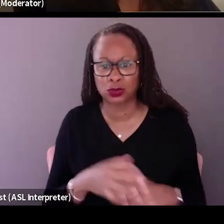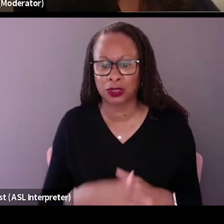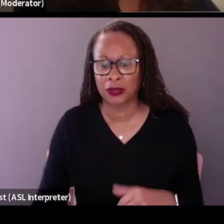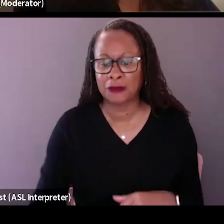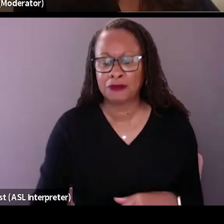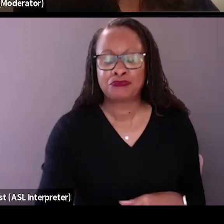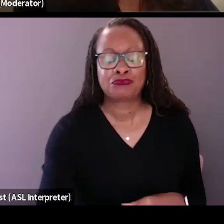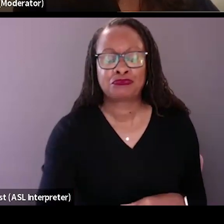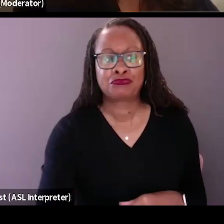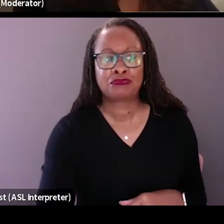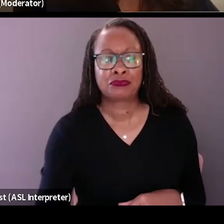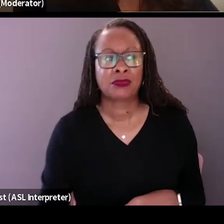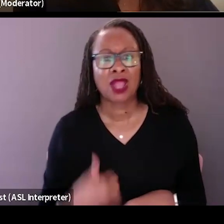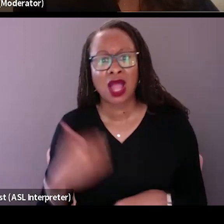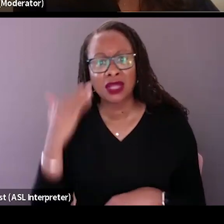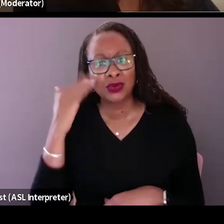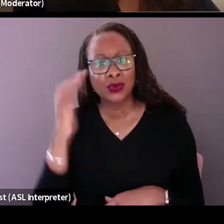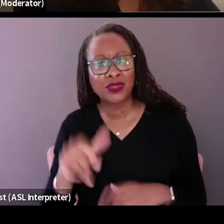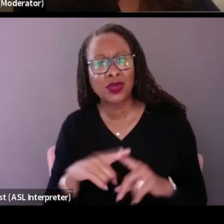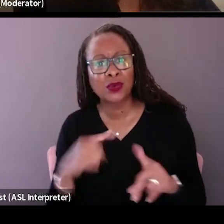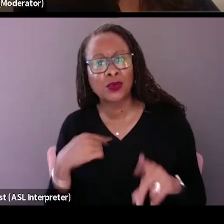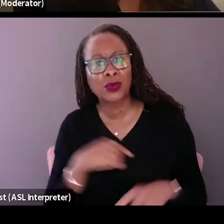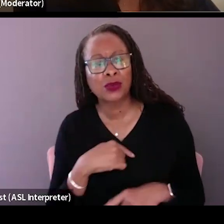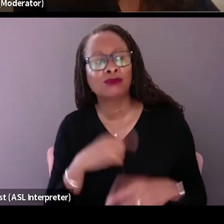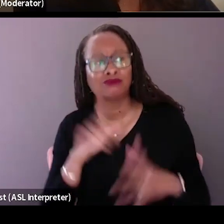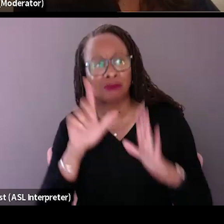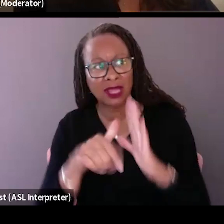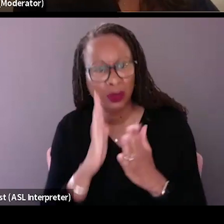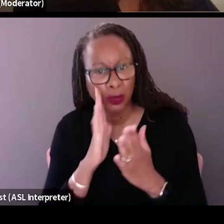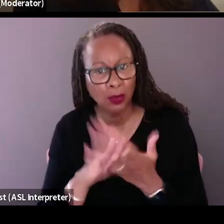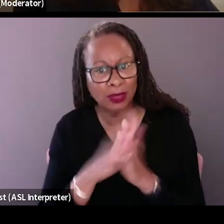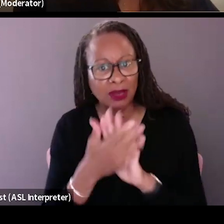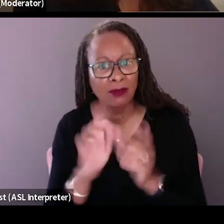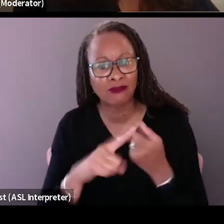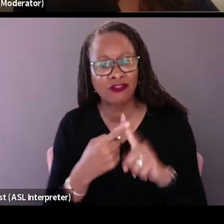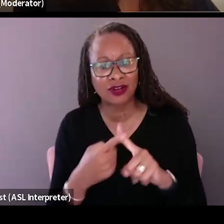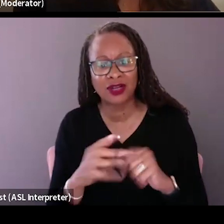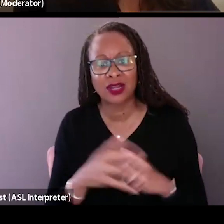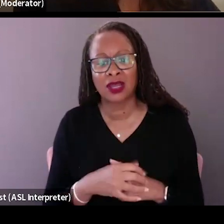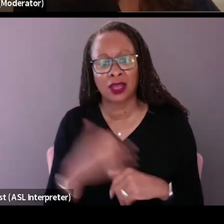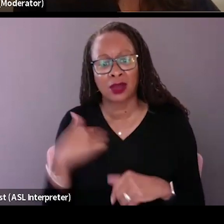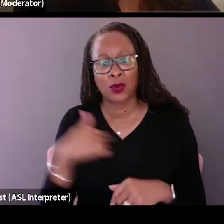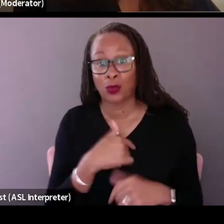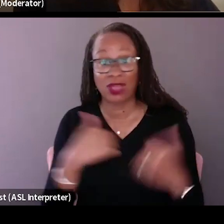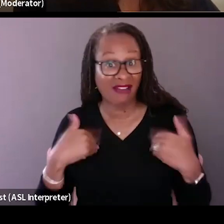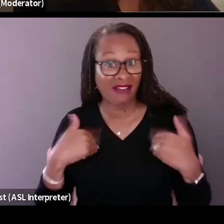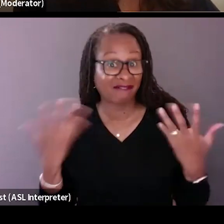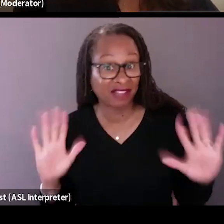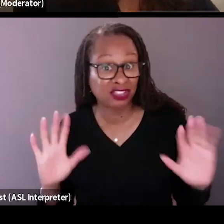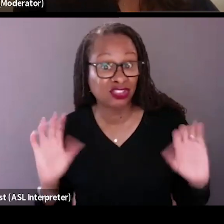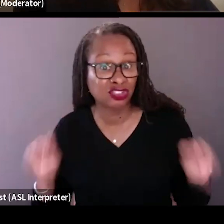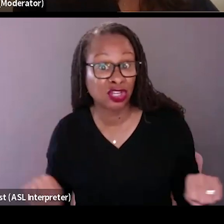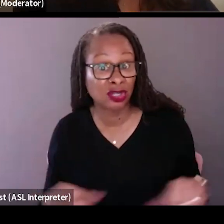I knew that we would eventually become friends and you know, we have, but we found an angle